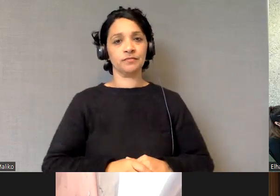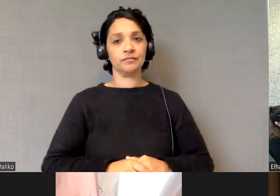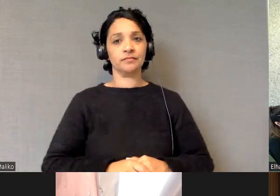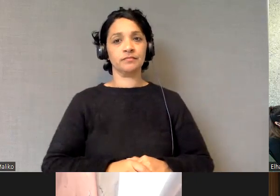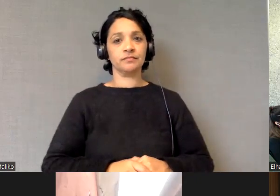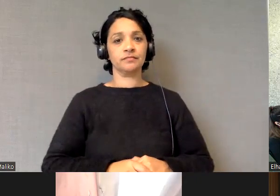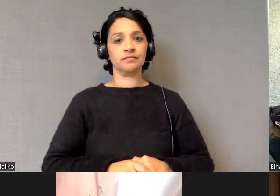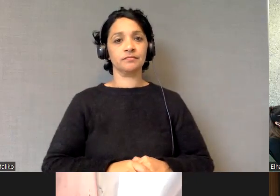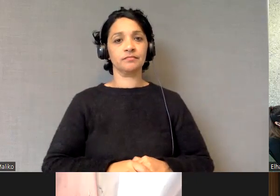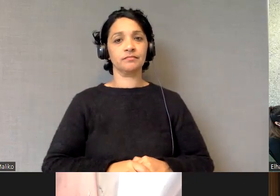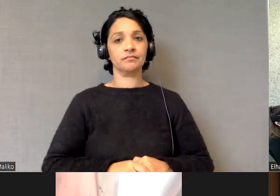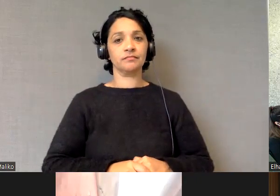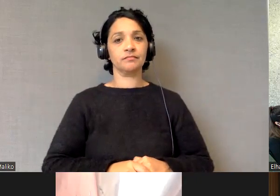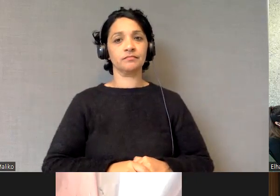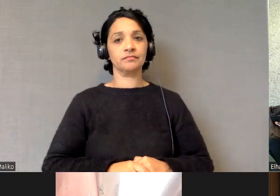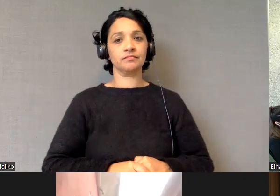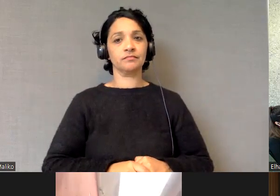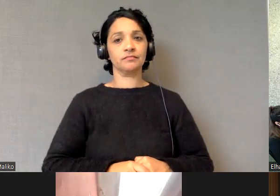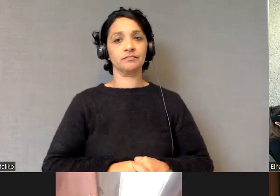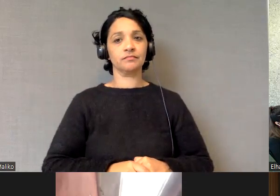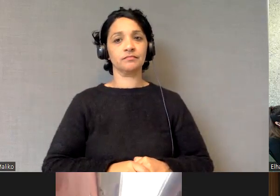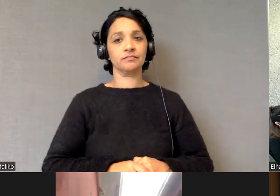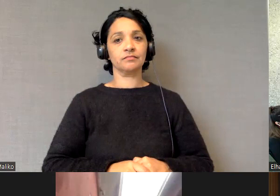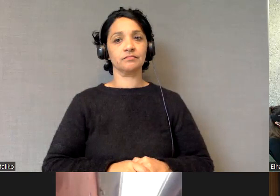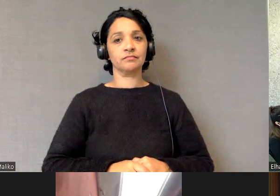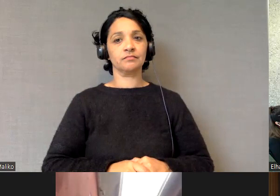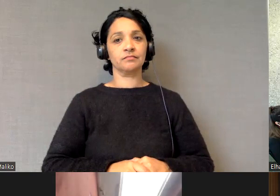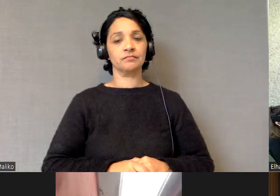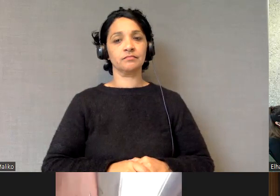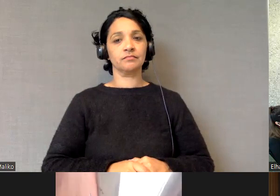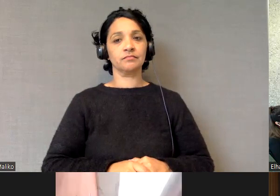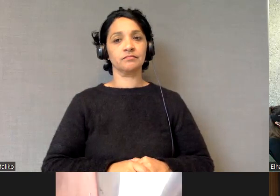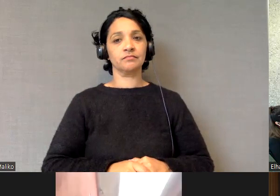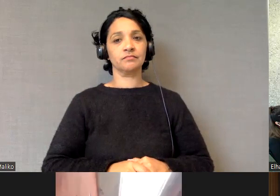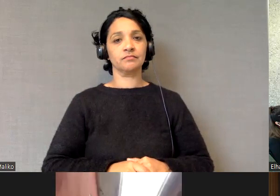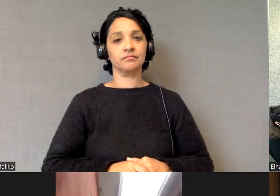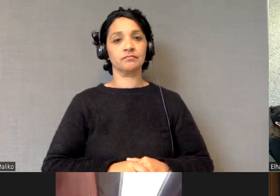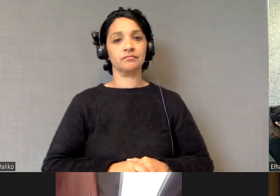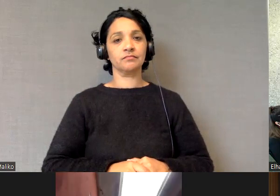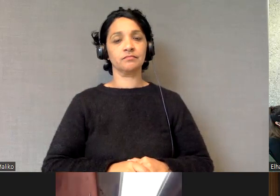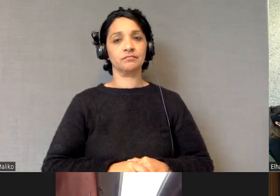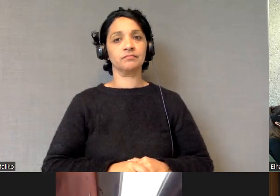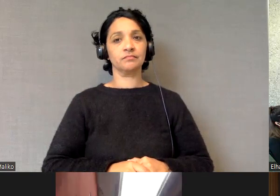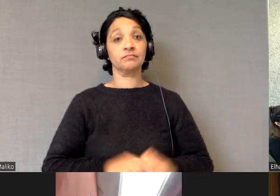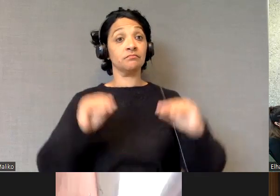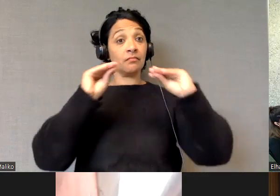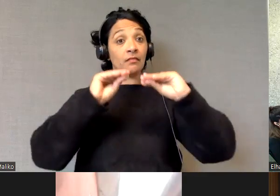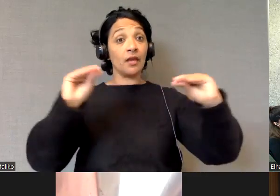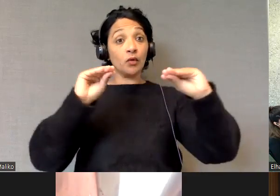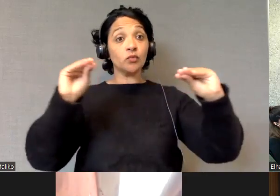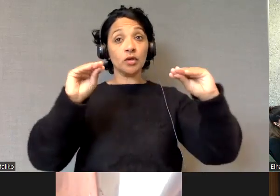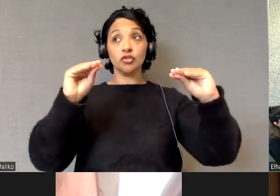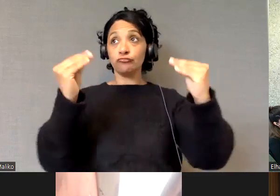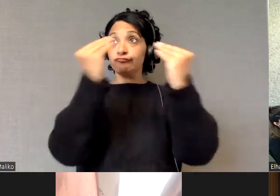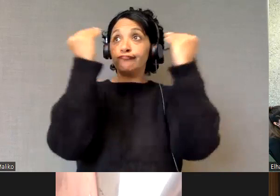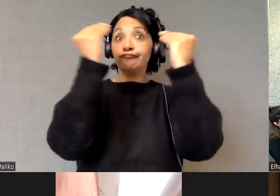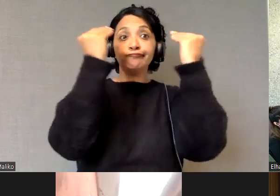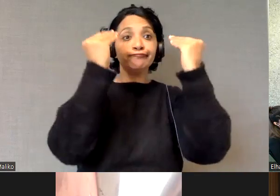Some of them it has come to us, led them to limited access to education, no access to